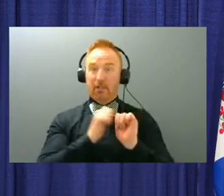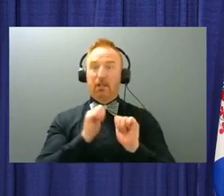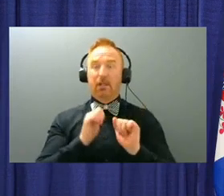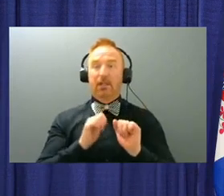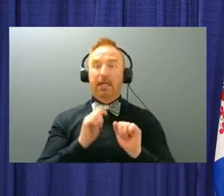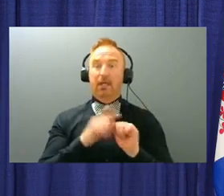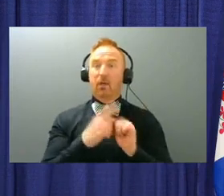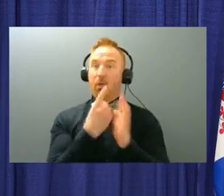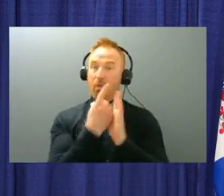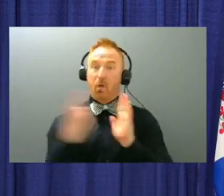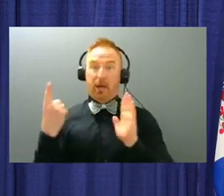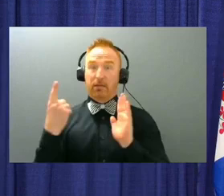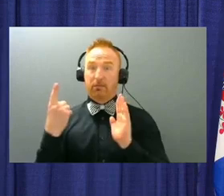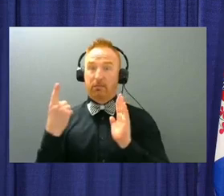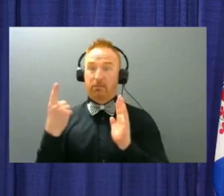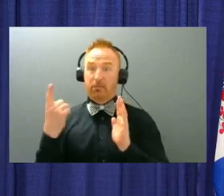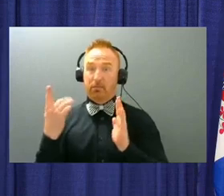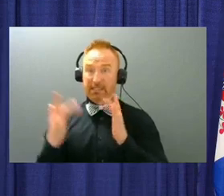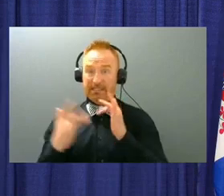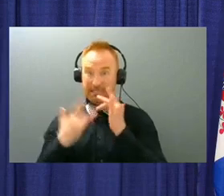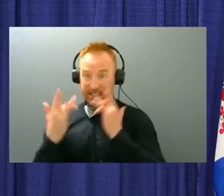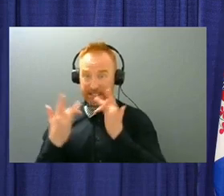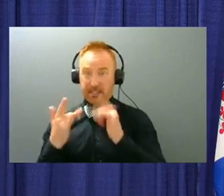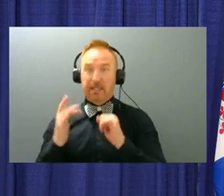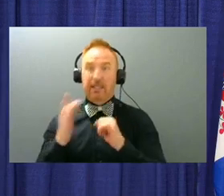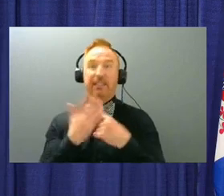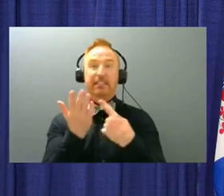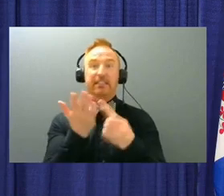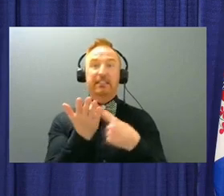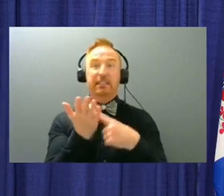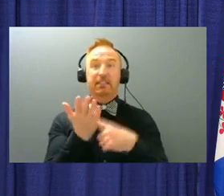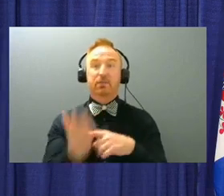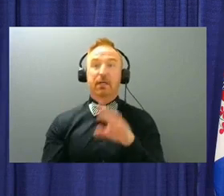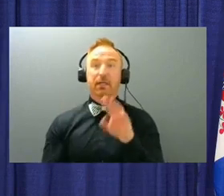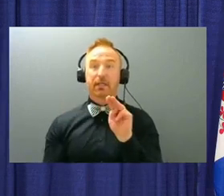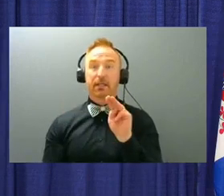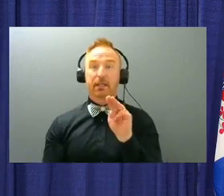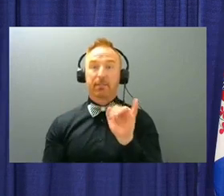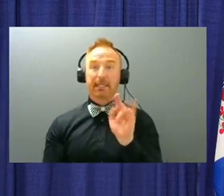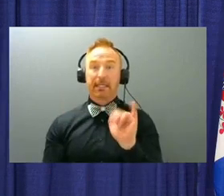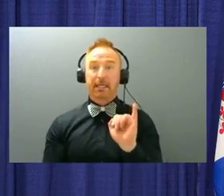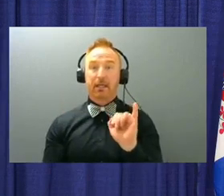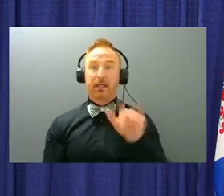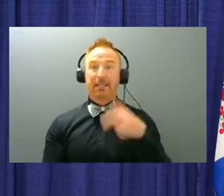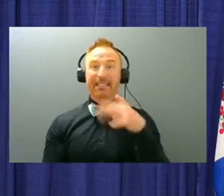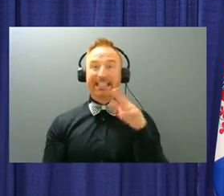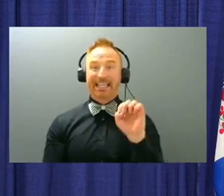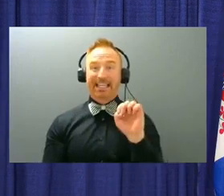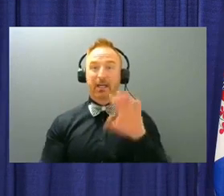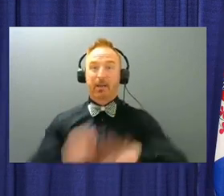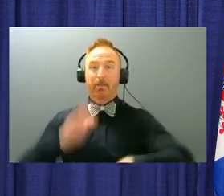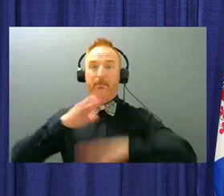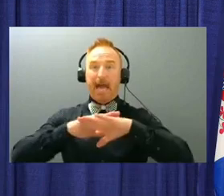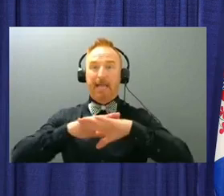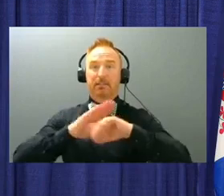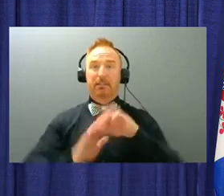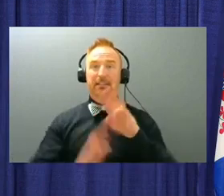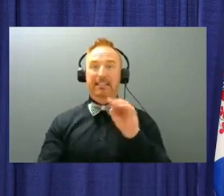are excited about is it talks about mini legs. The formation of groups of up to